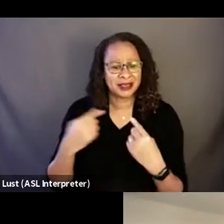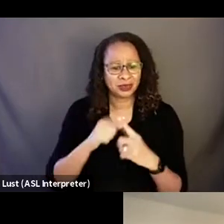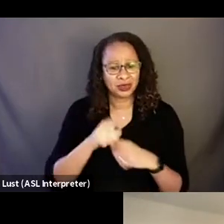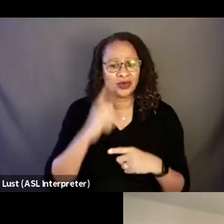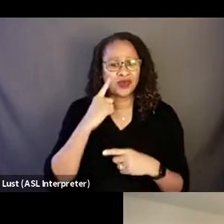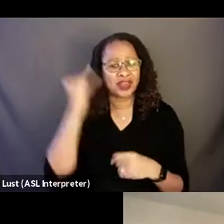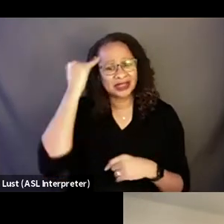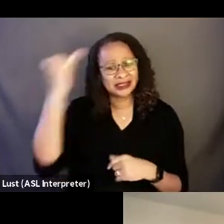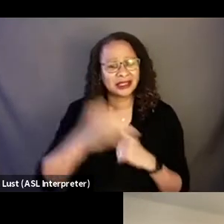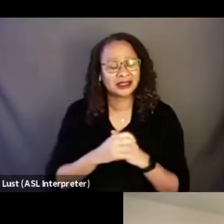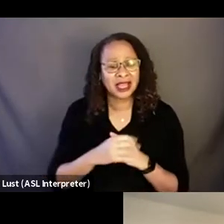just how challenging it would be.